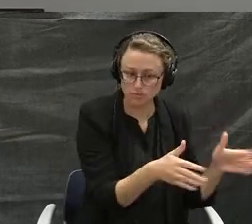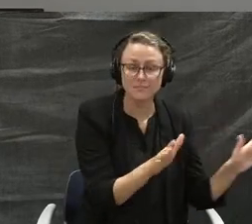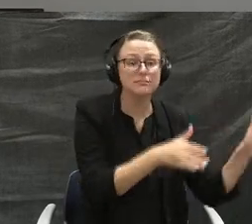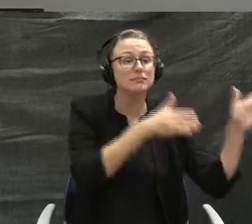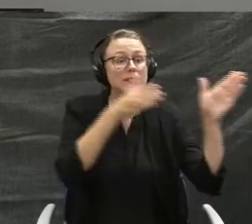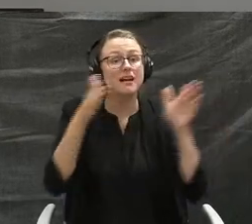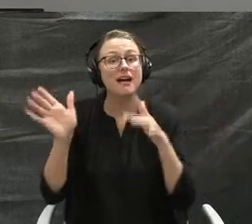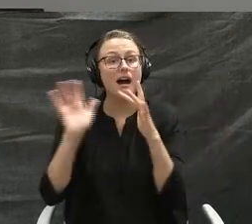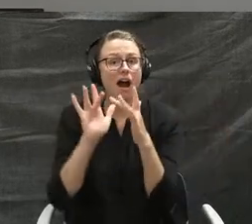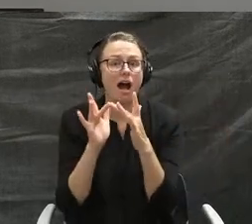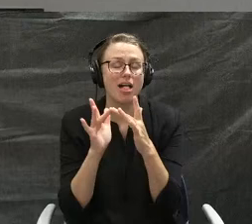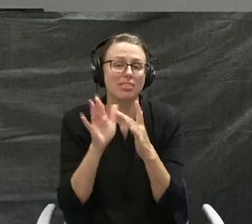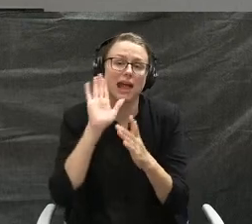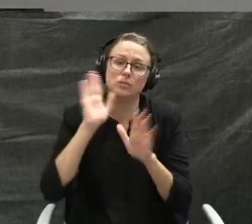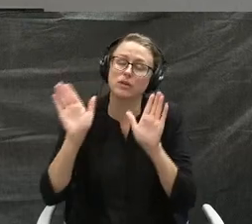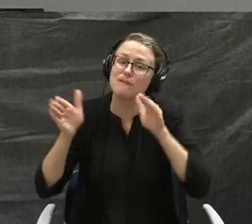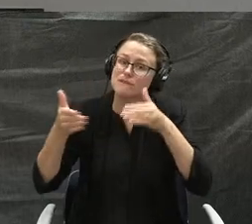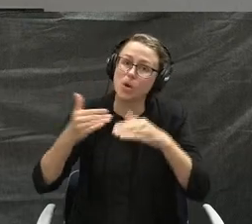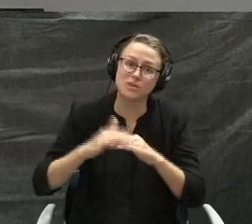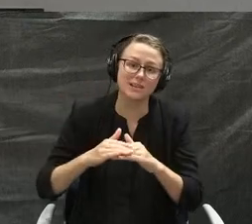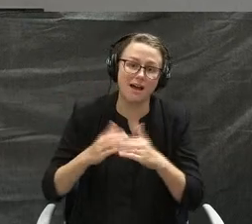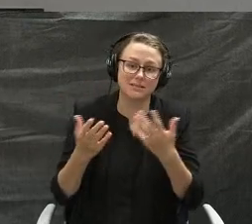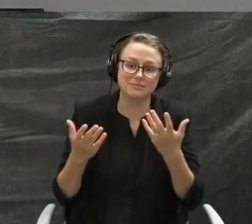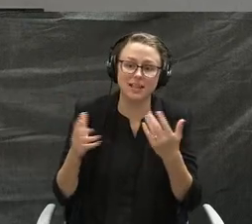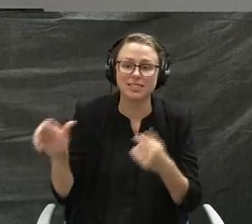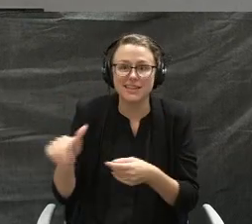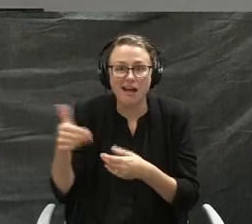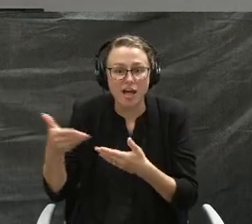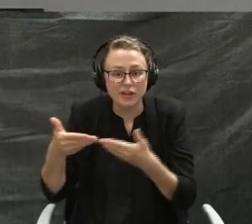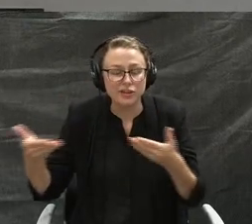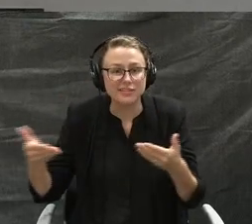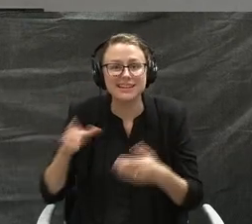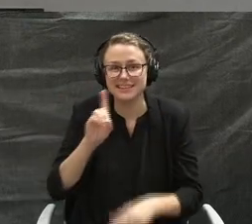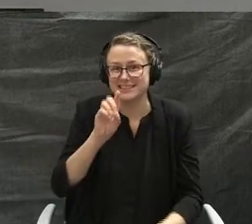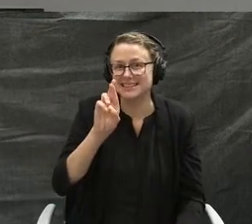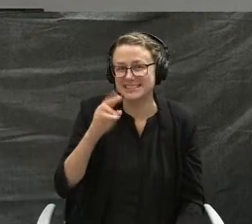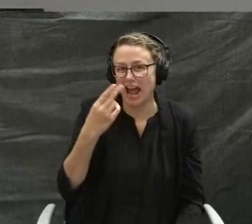really focus on a lot of the elements that Doctor has talked about in her instruction.